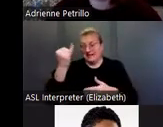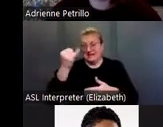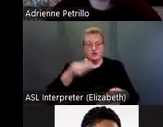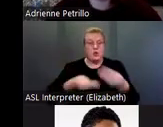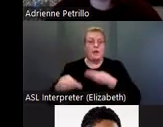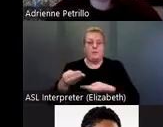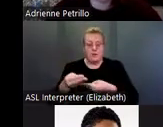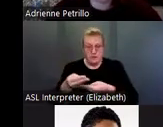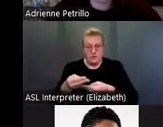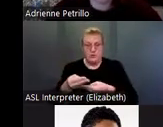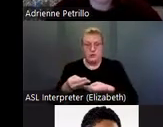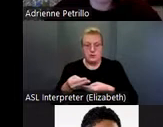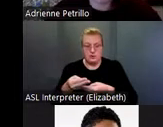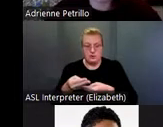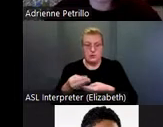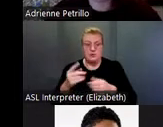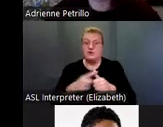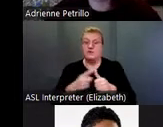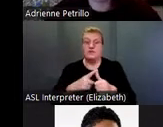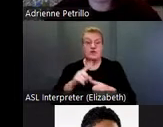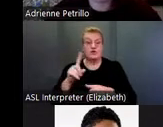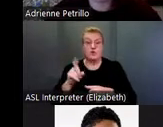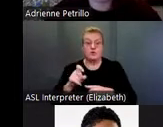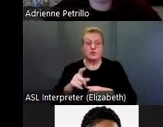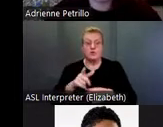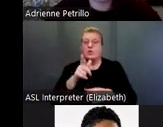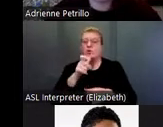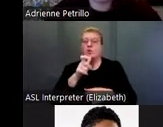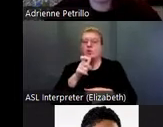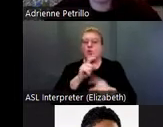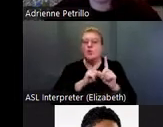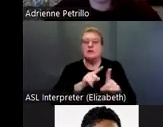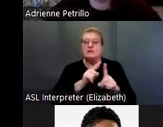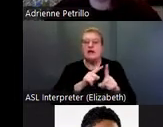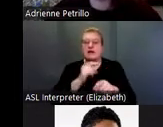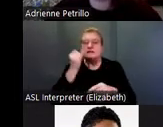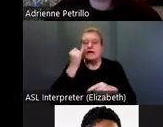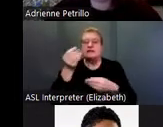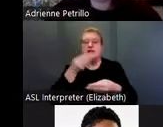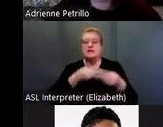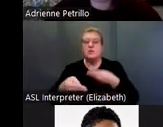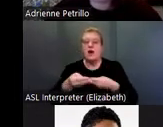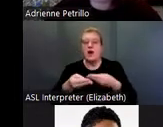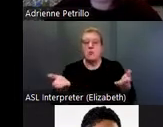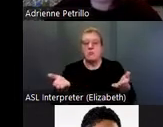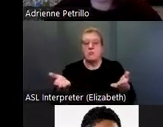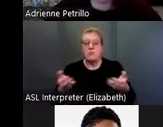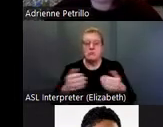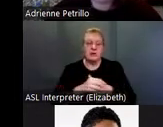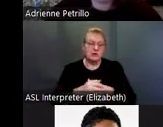And first question we always get is, who attends Idea Swap? So on November 2nd in Worcester,